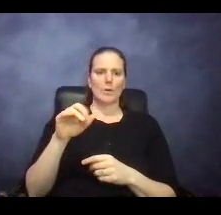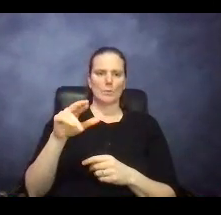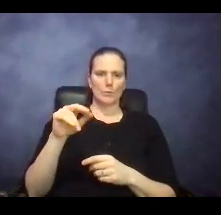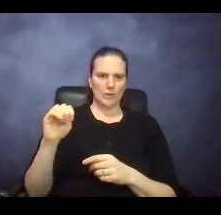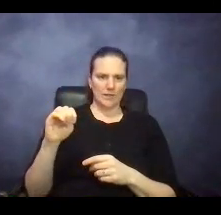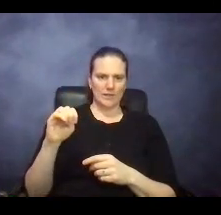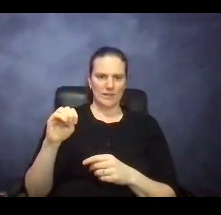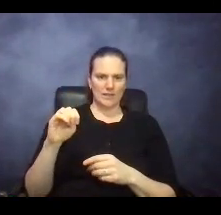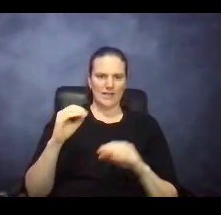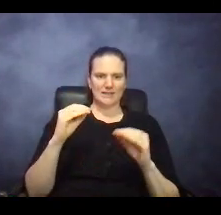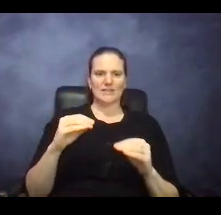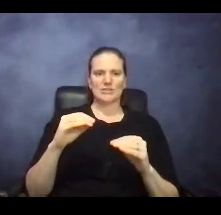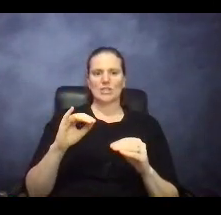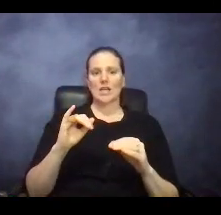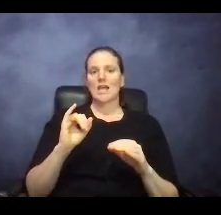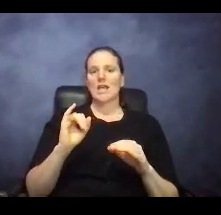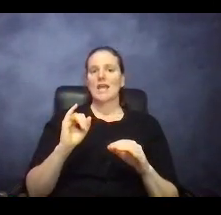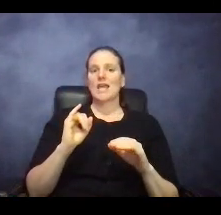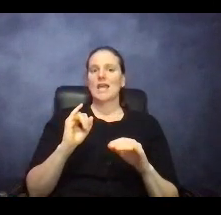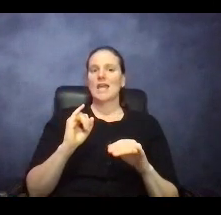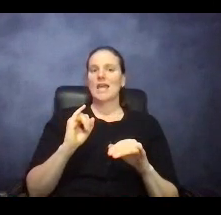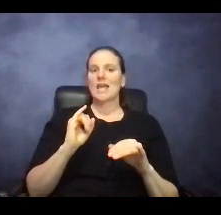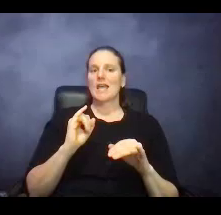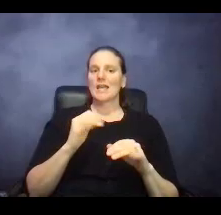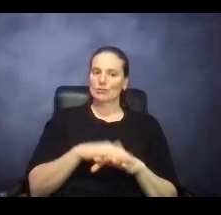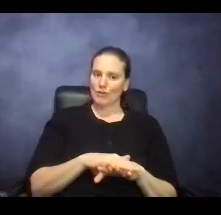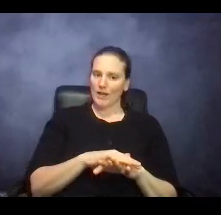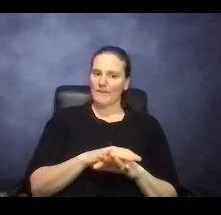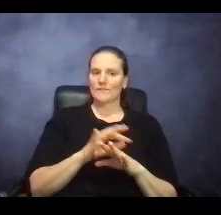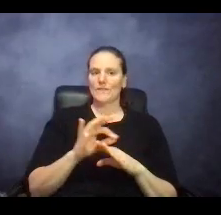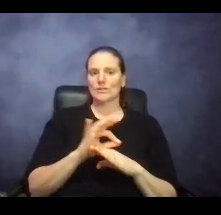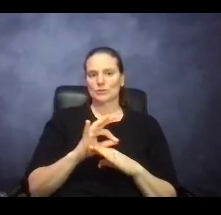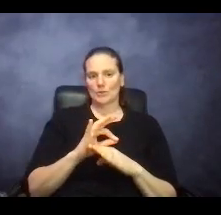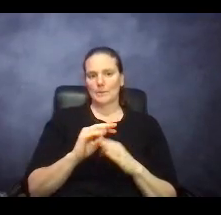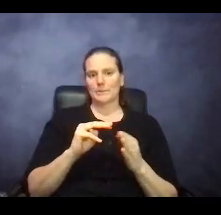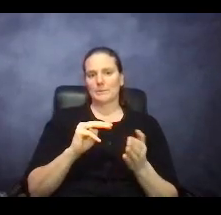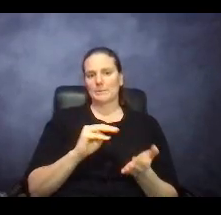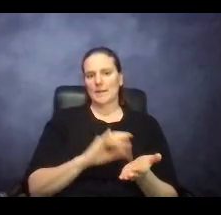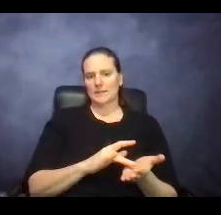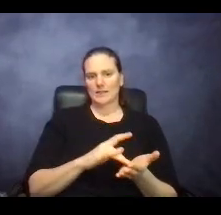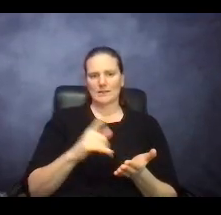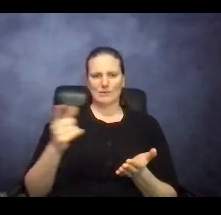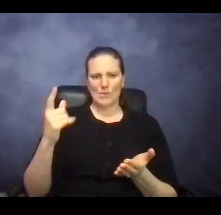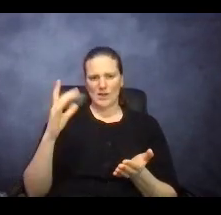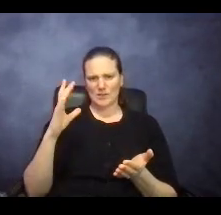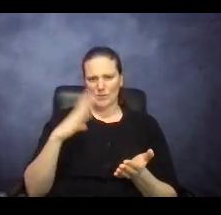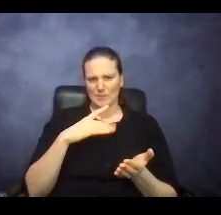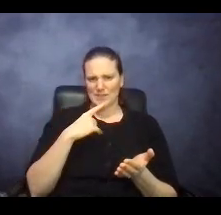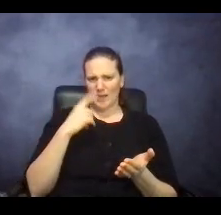I teach integrative and functional medicine to them. And so we go through case studies for cholesterol and I had one gal say, she says, so basically berberine fixes everything.